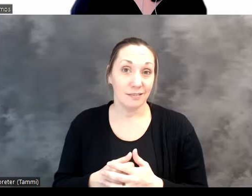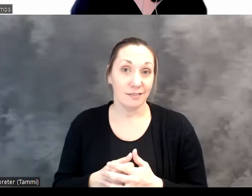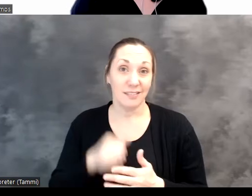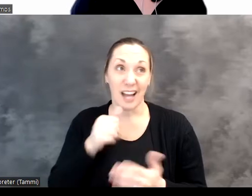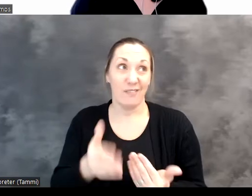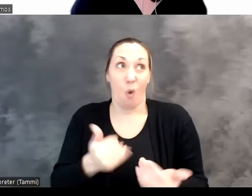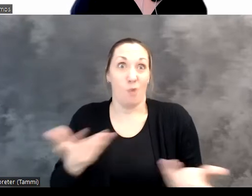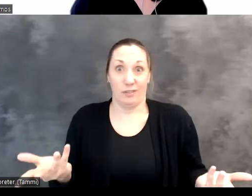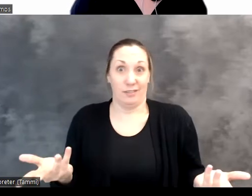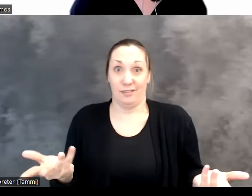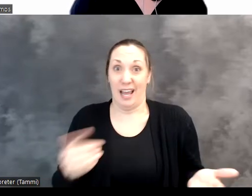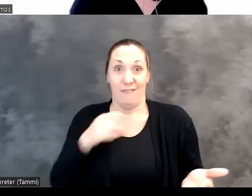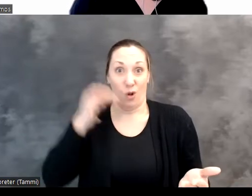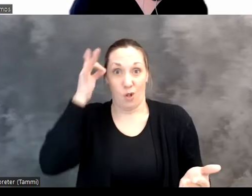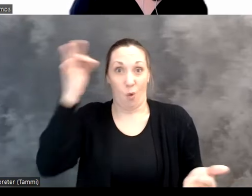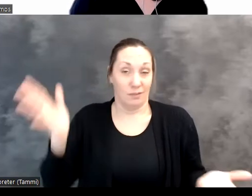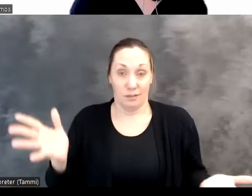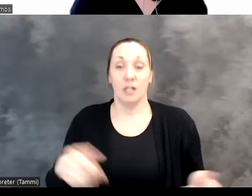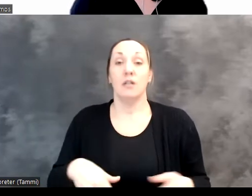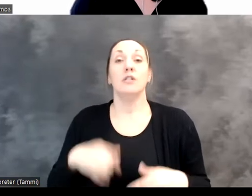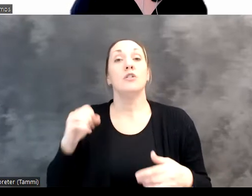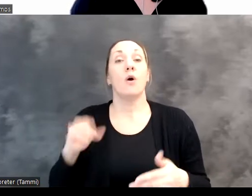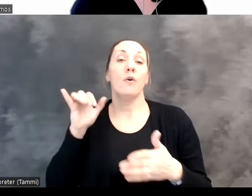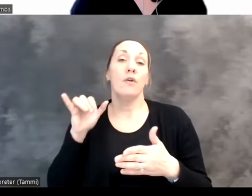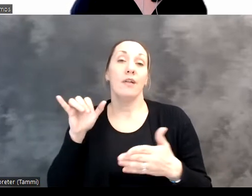that process -- are -- not as much as any of us would like.